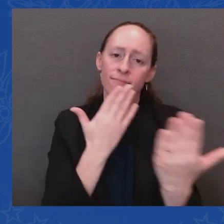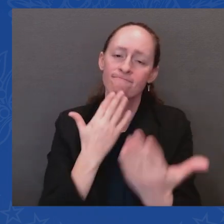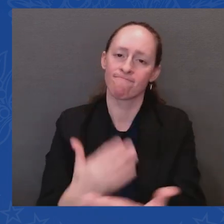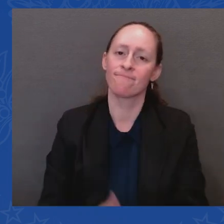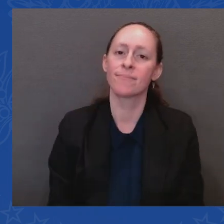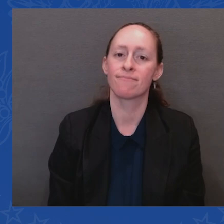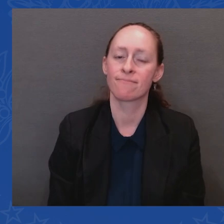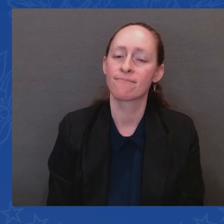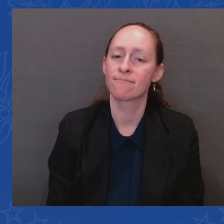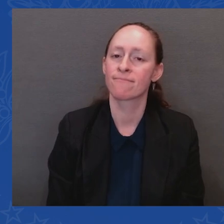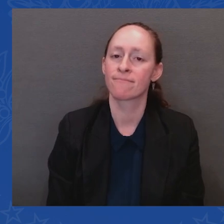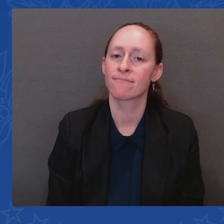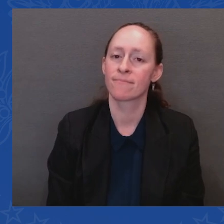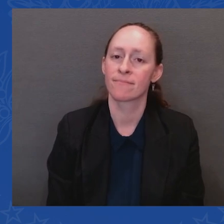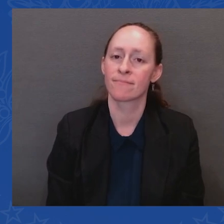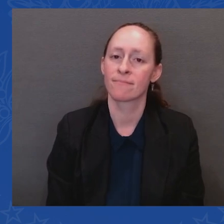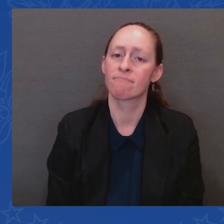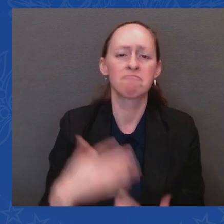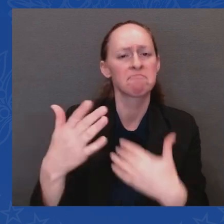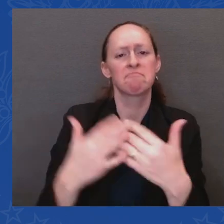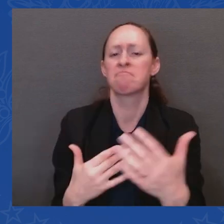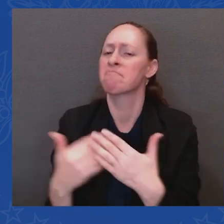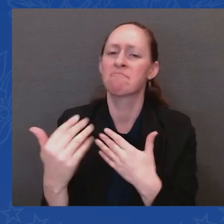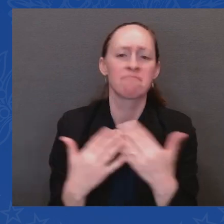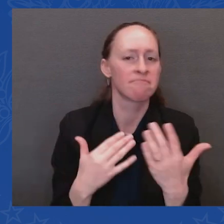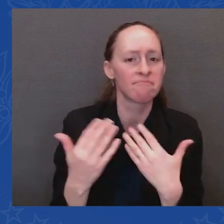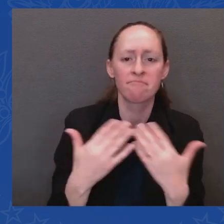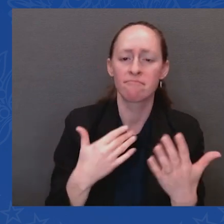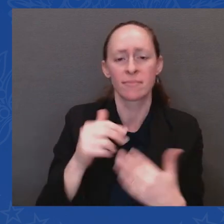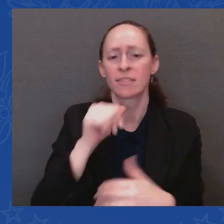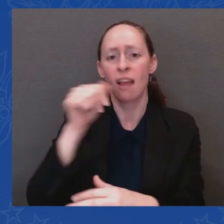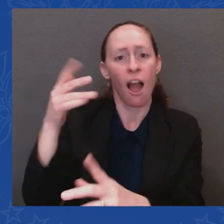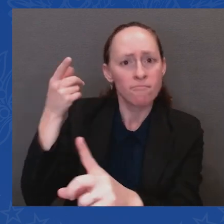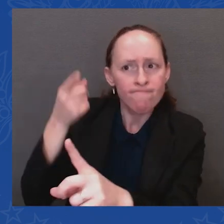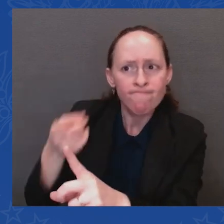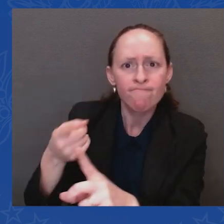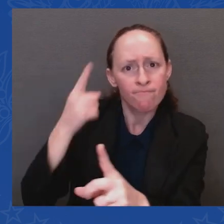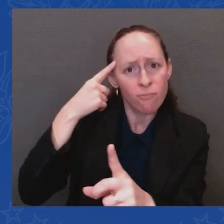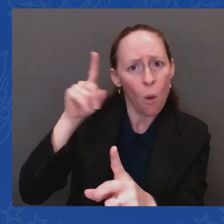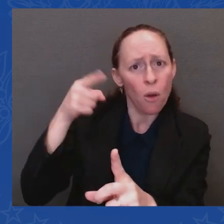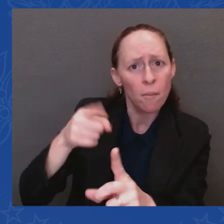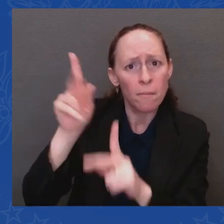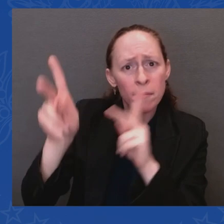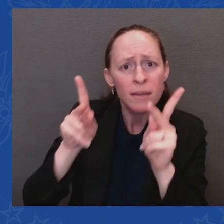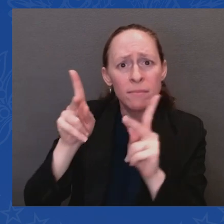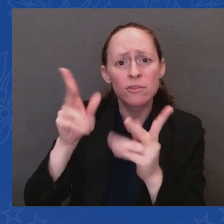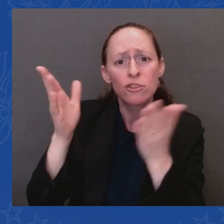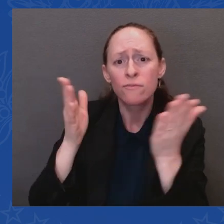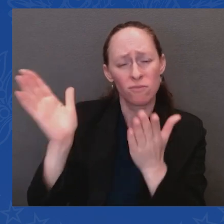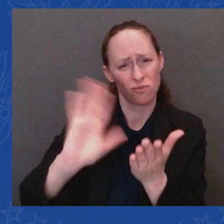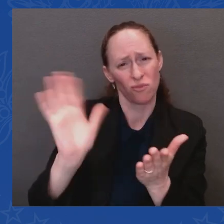but for serving our communities even after they hang up their uniforms, for inspiring the next generation to serve.